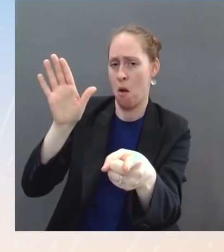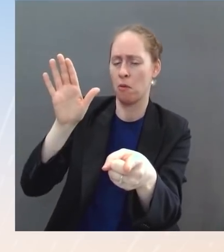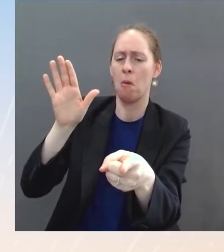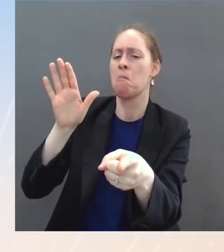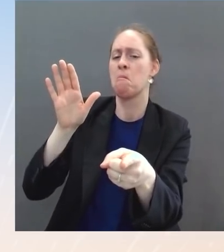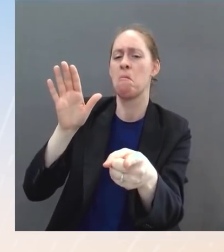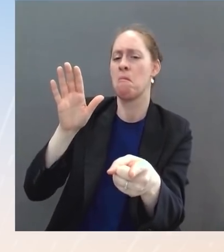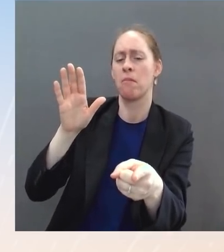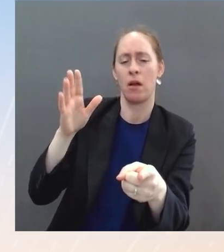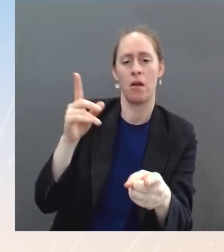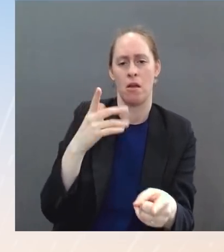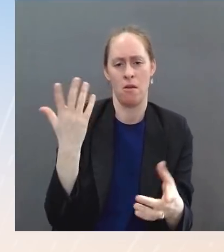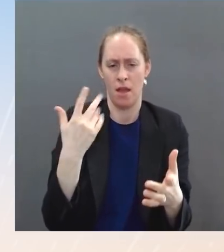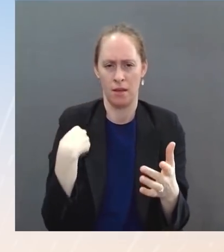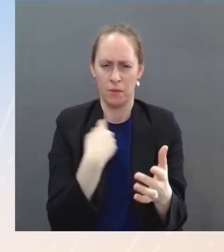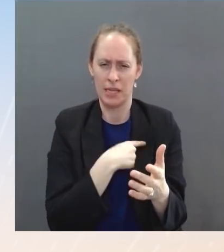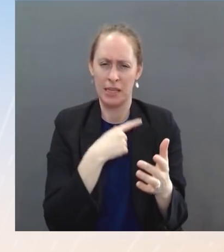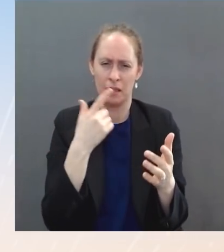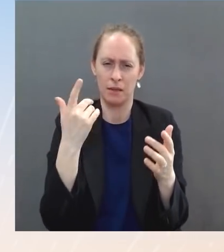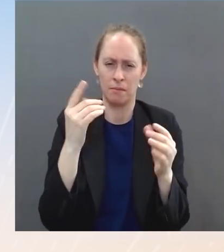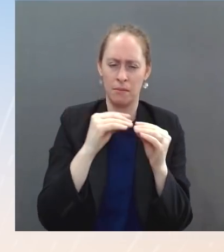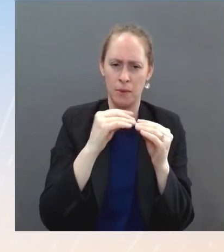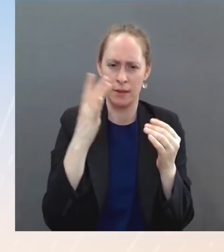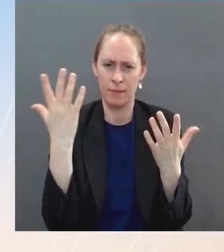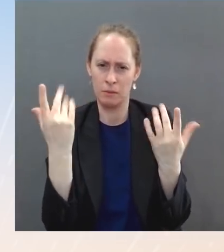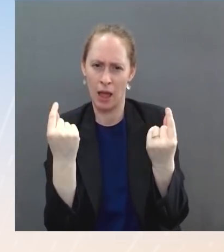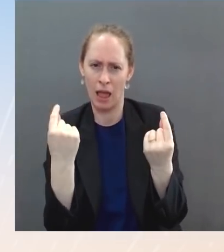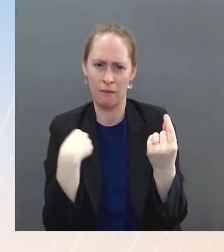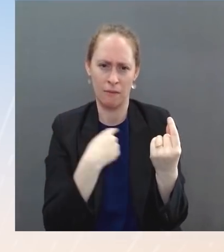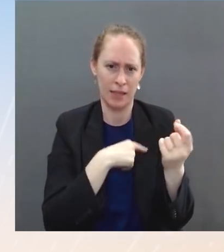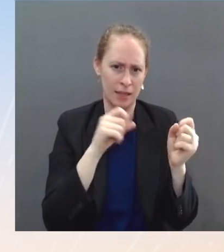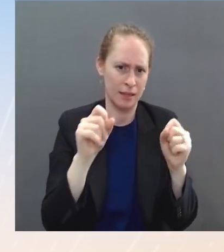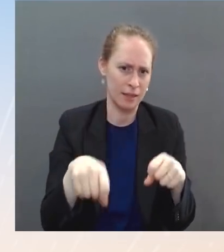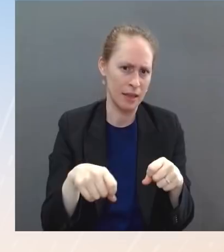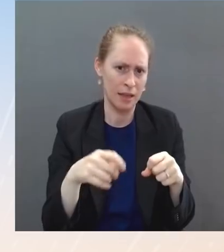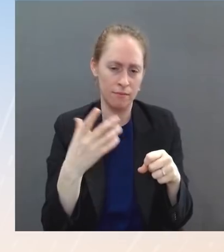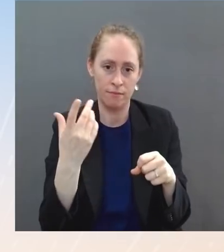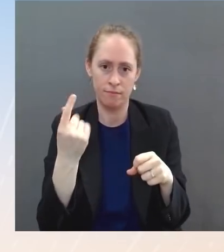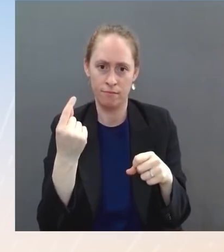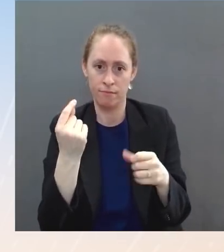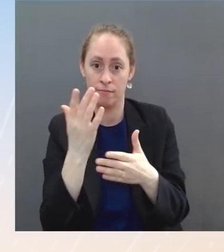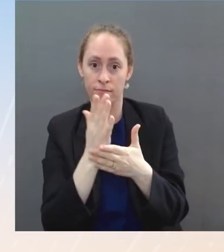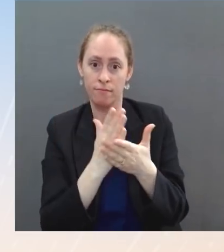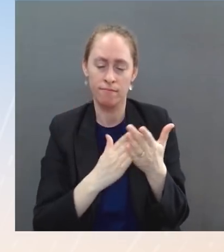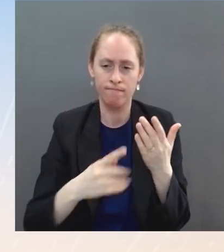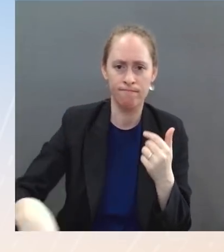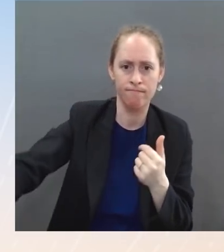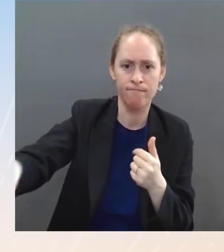we can -- some of that is through intel channels; some of that is, of course, working with our counterparts around the world --